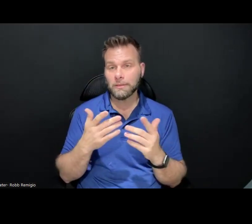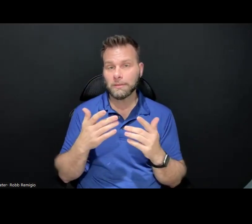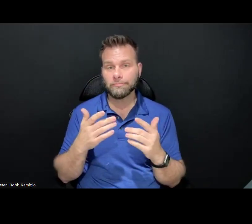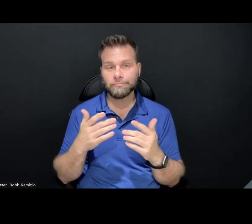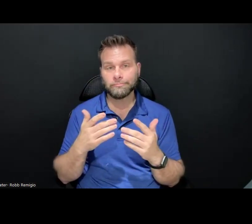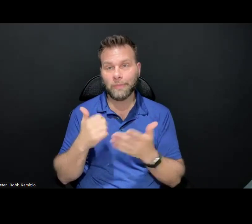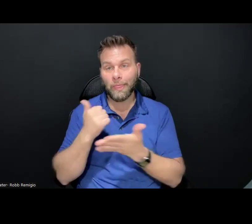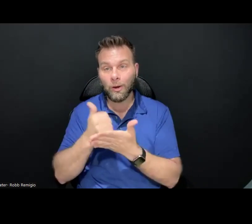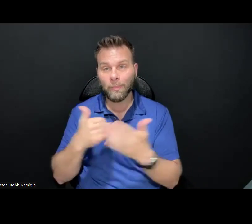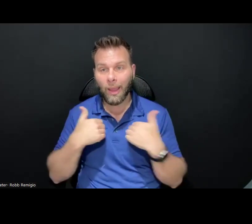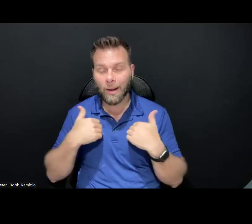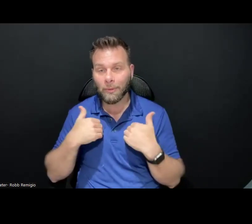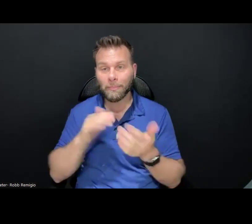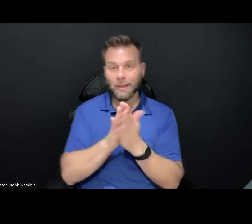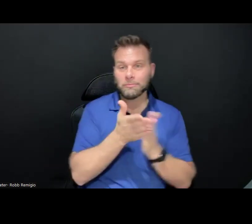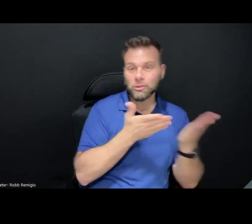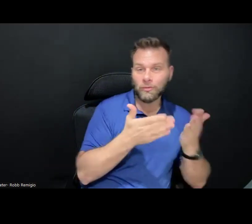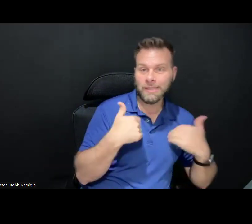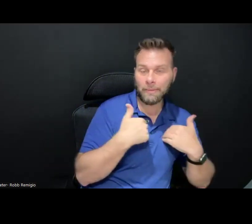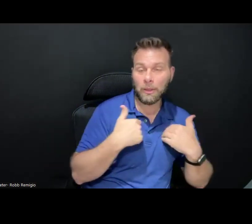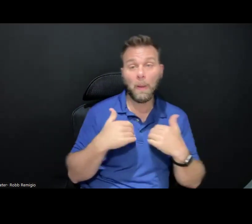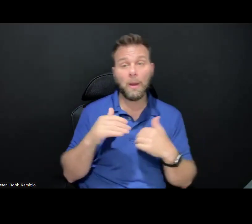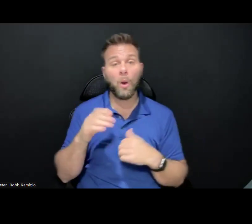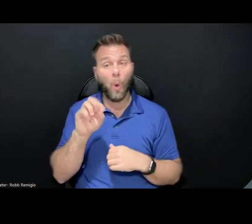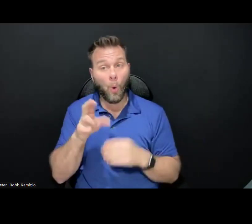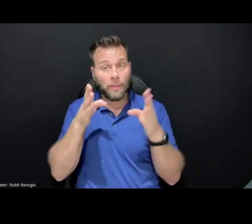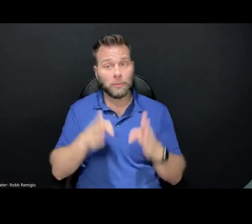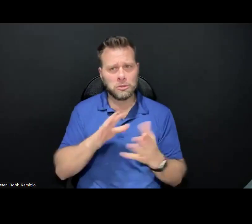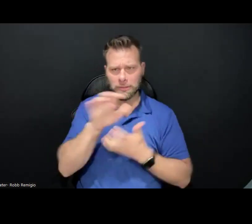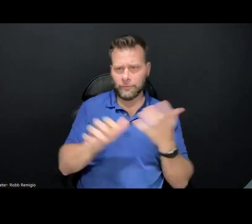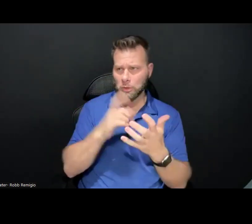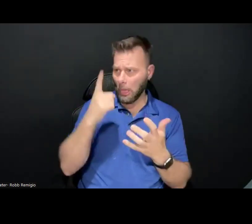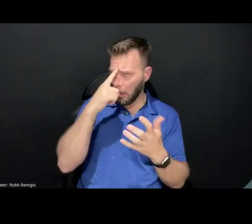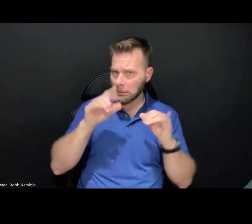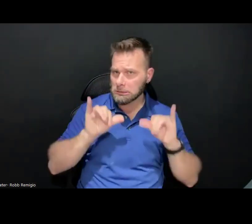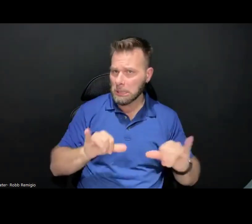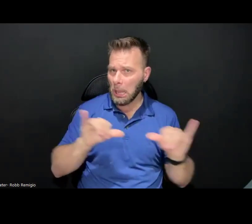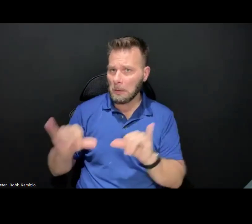pass them off as Service Animals. Sometimes they are genuinely confused and think they're allowed to go everywhere, as